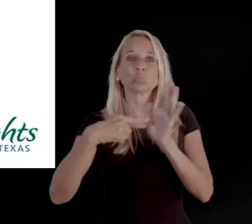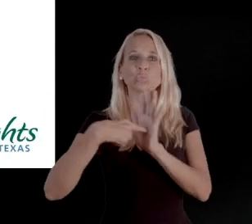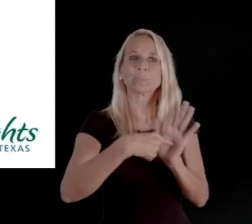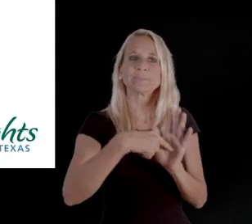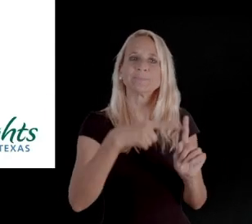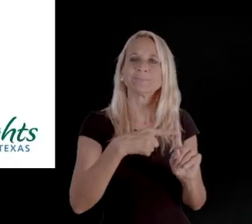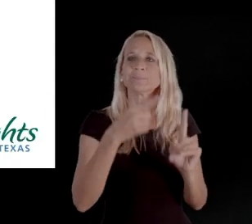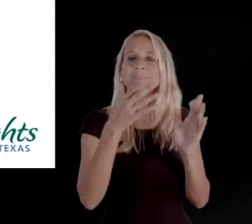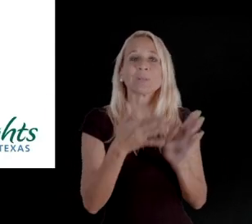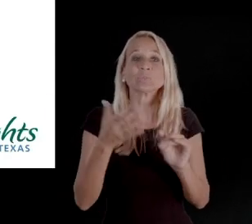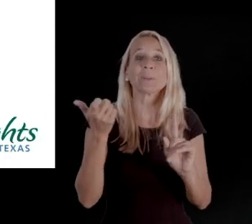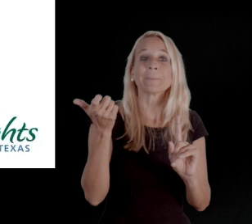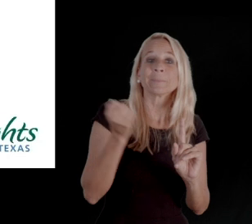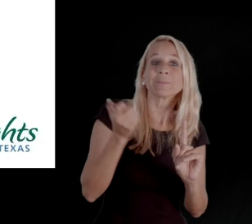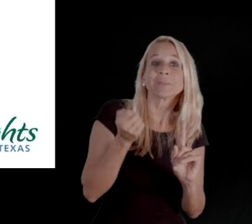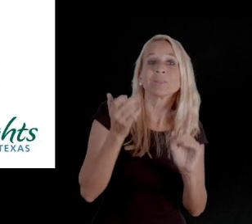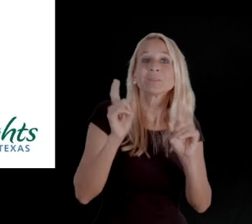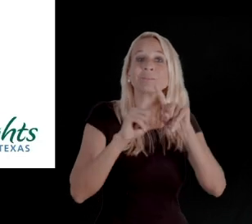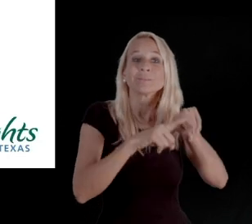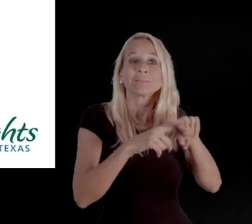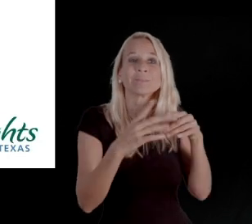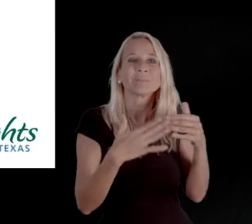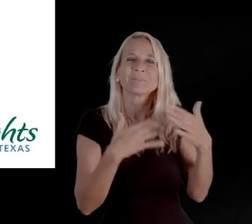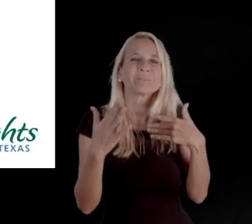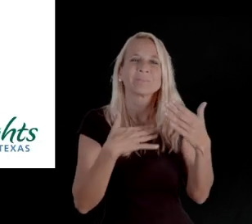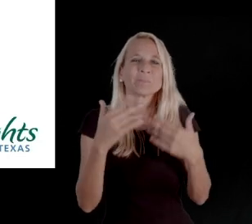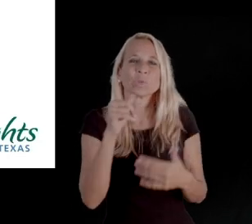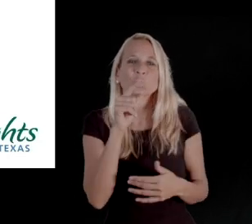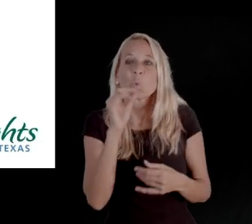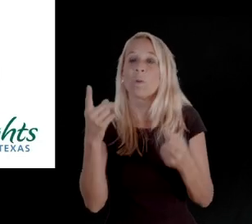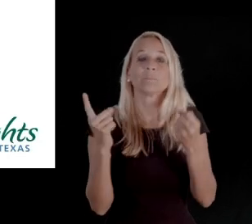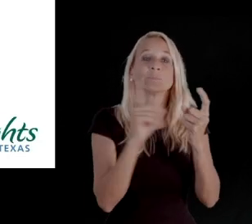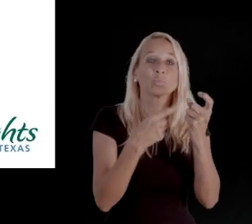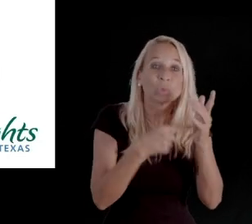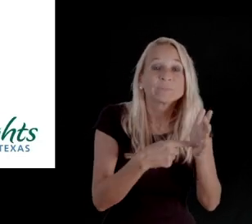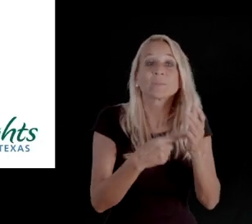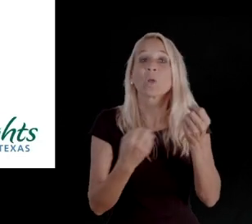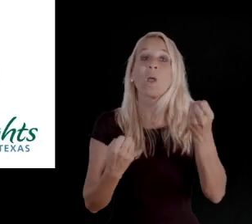beneficiaries, if you're someone that's representing or advocating or even